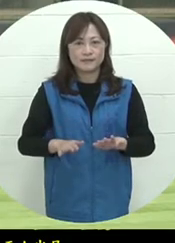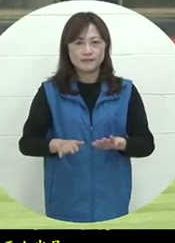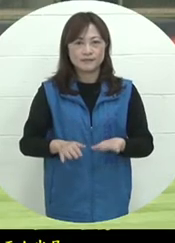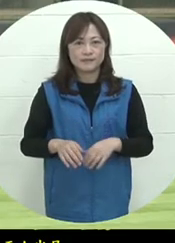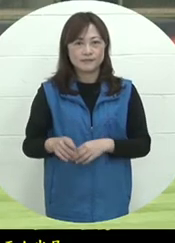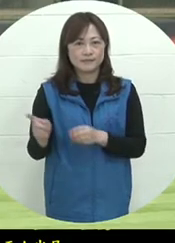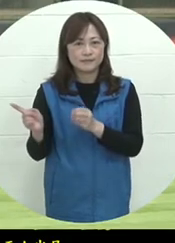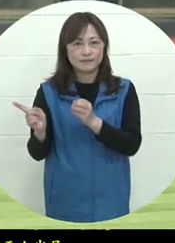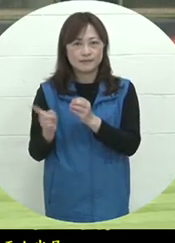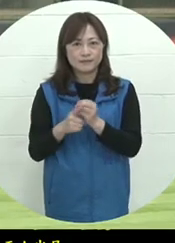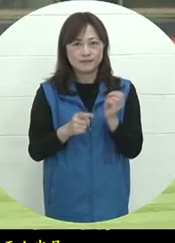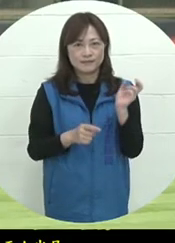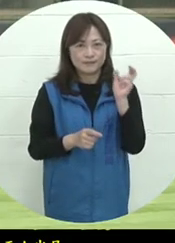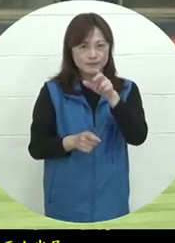the number of pitches was good and two bad.